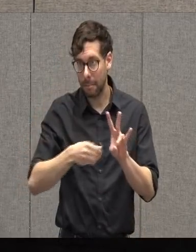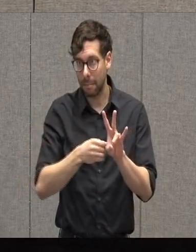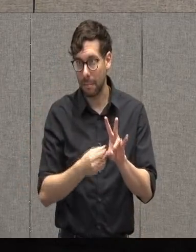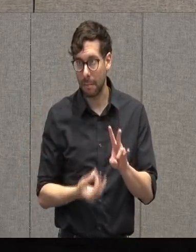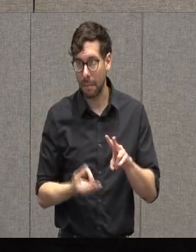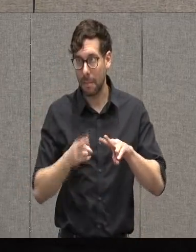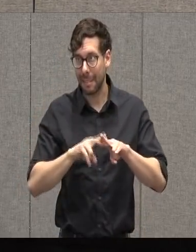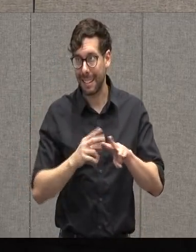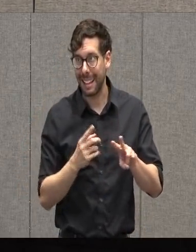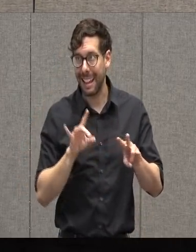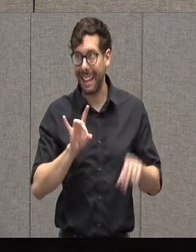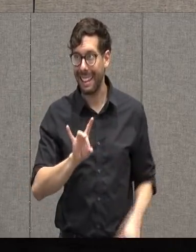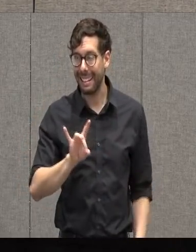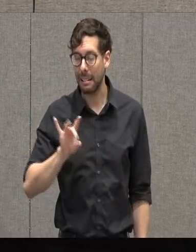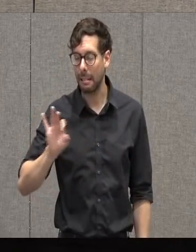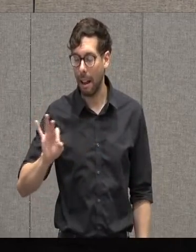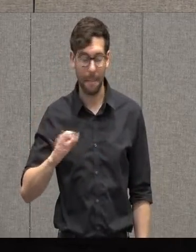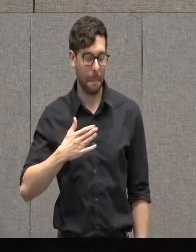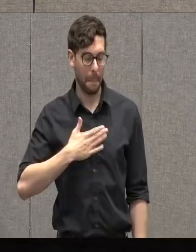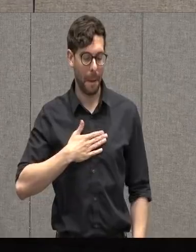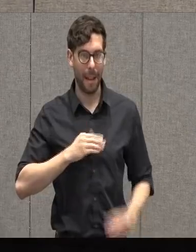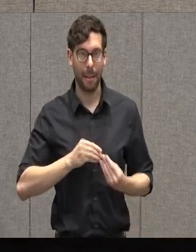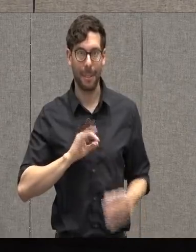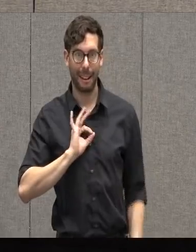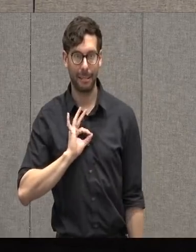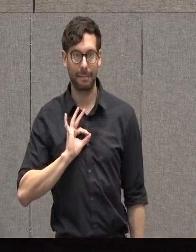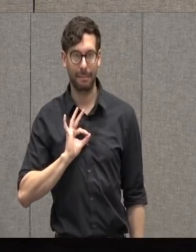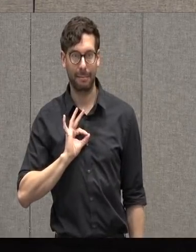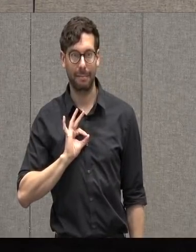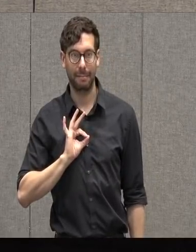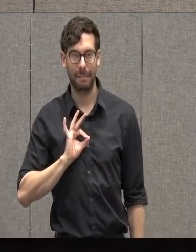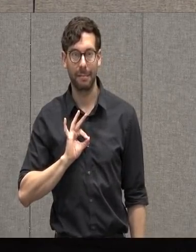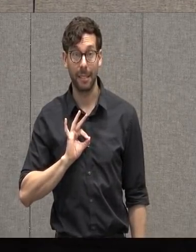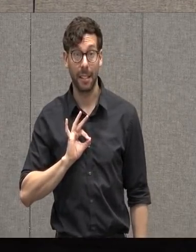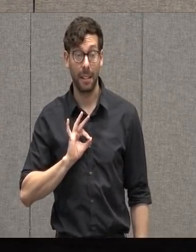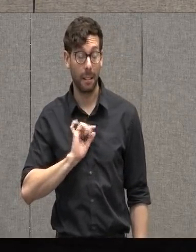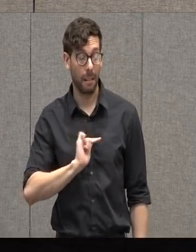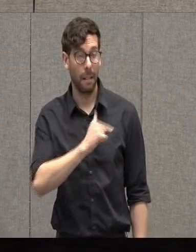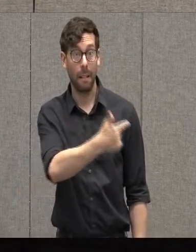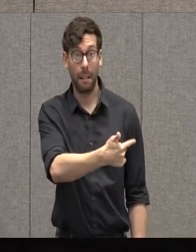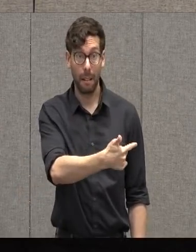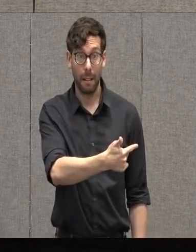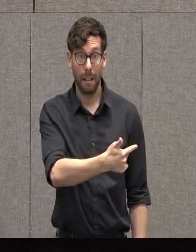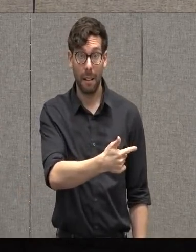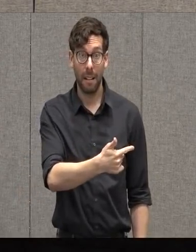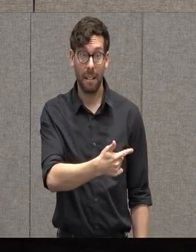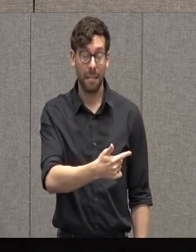My number is nine. Are you ready? Wherever you want, you can shake it up.